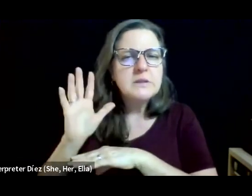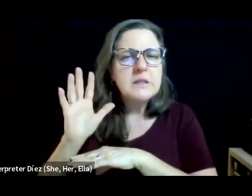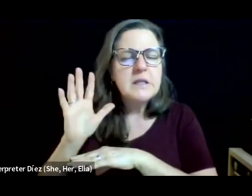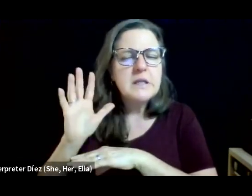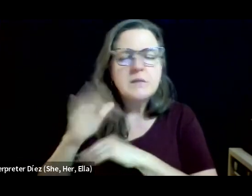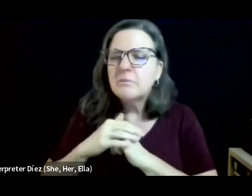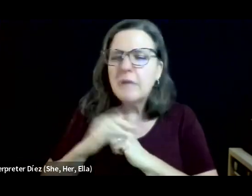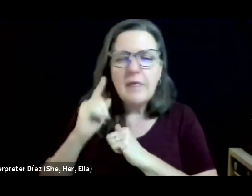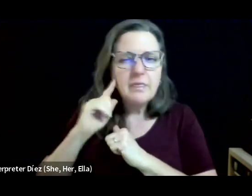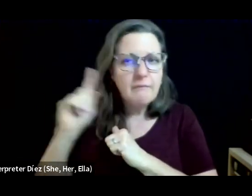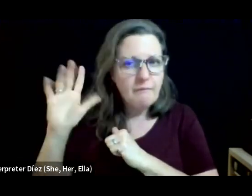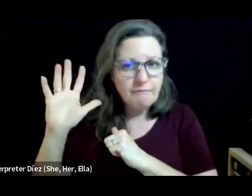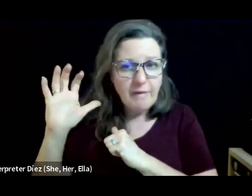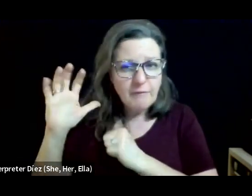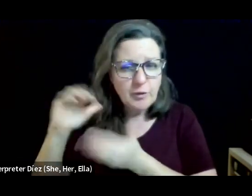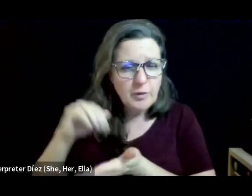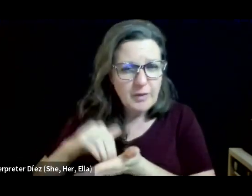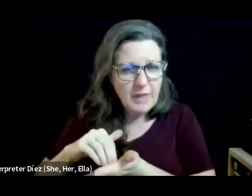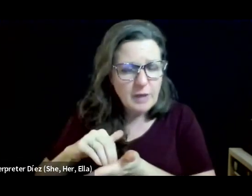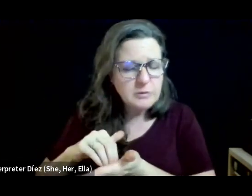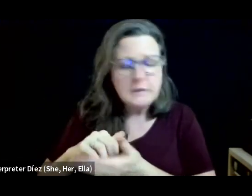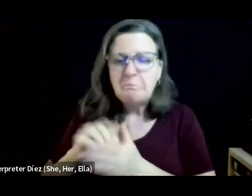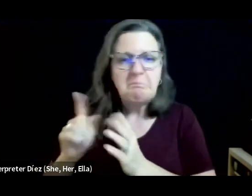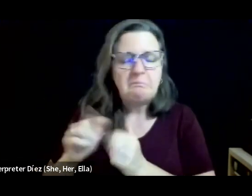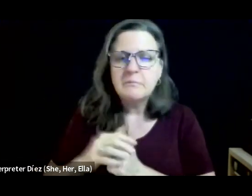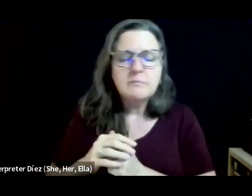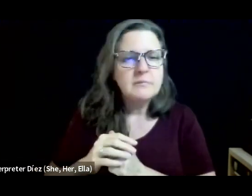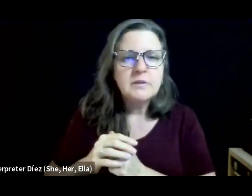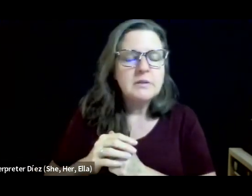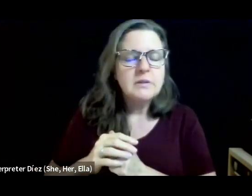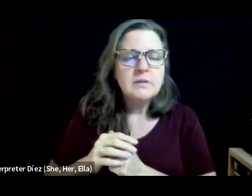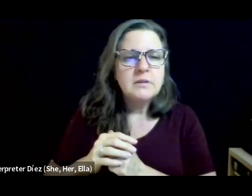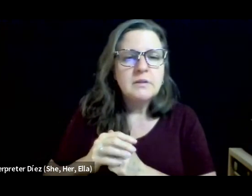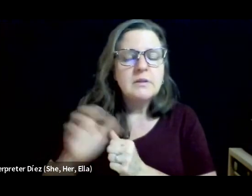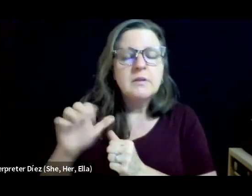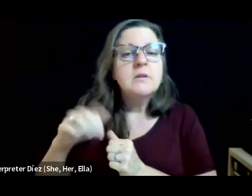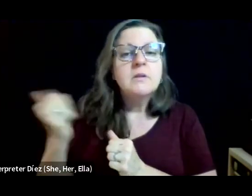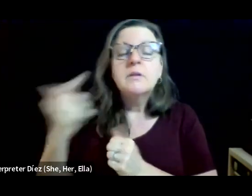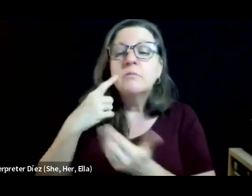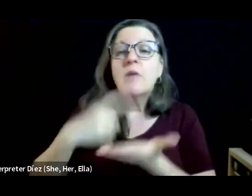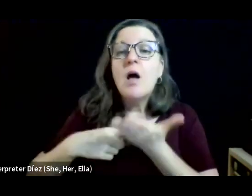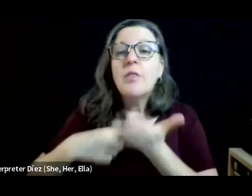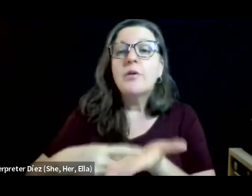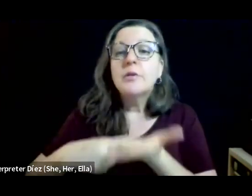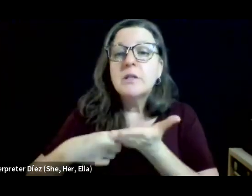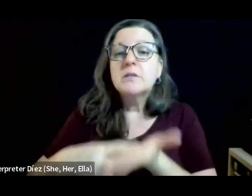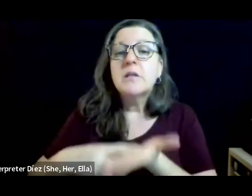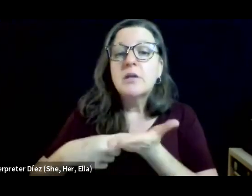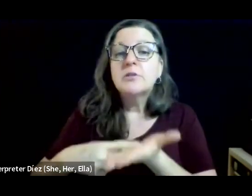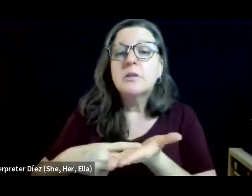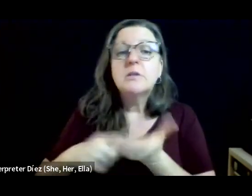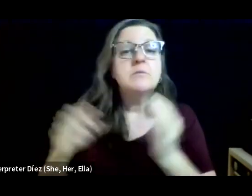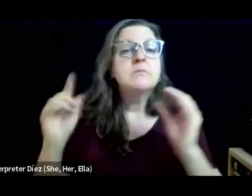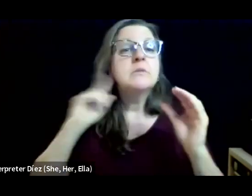Okay. Thank you very much. Okay. Any other discussion? Hearing none advice? Approved. All in favor?